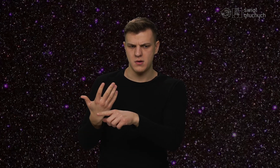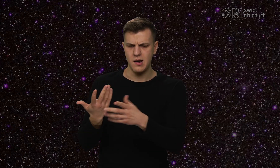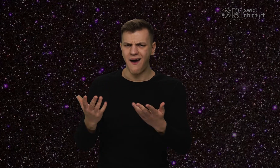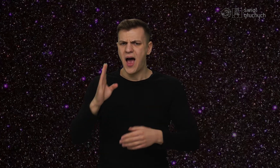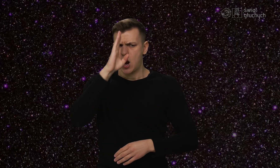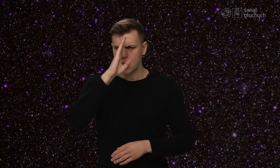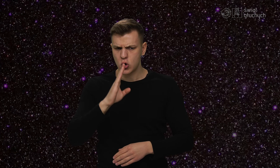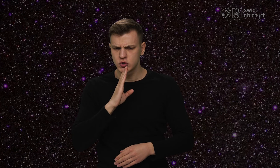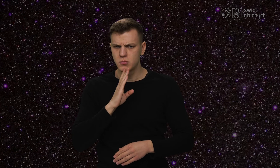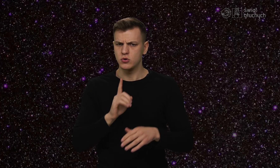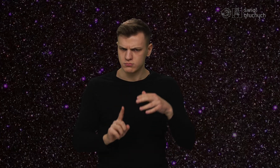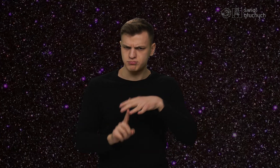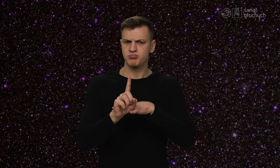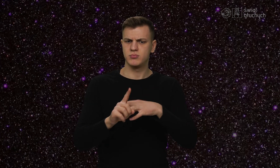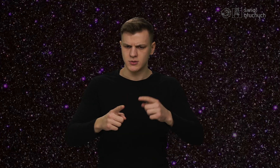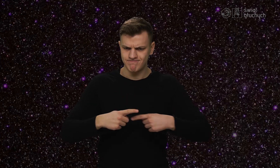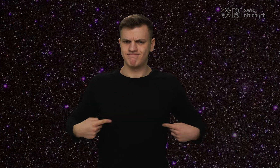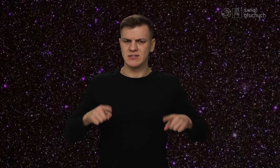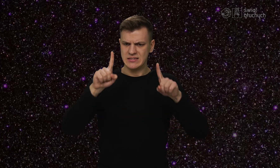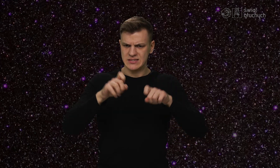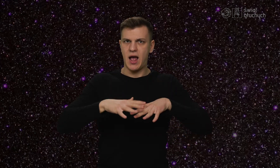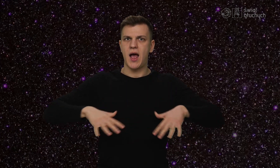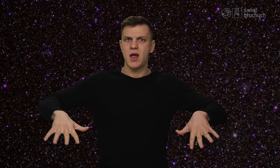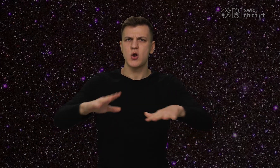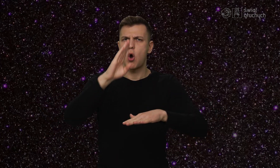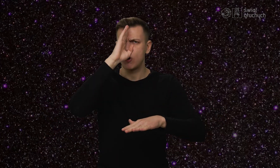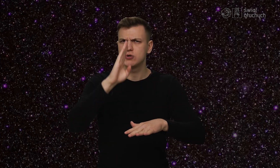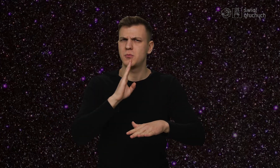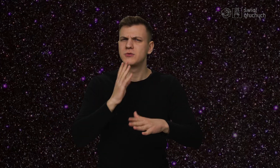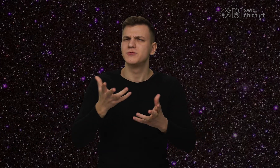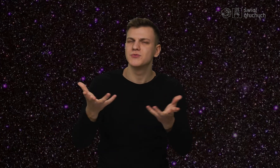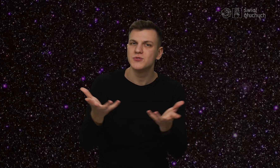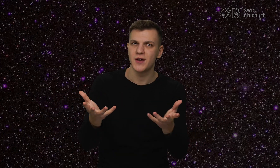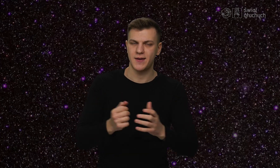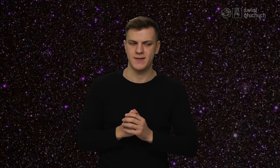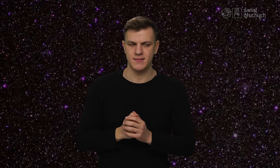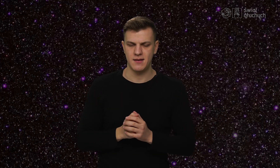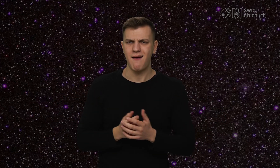but from what height are we in space?